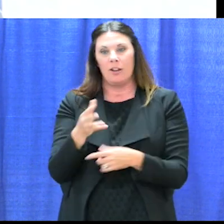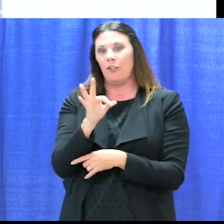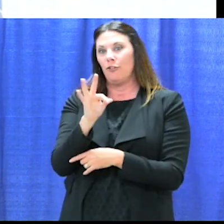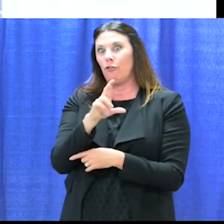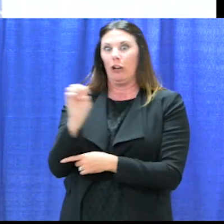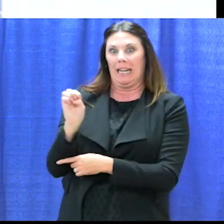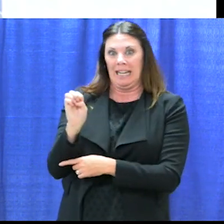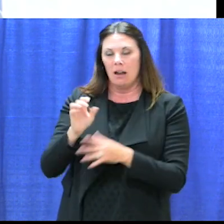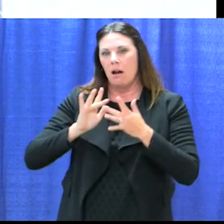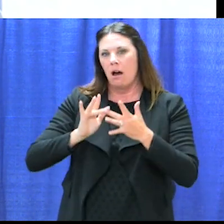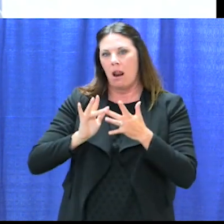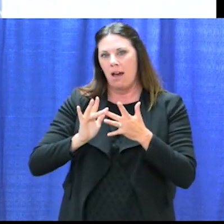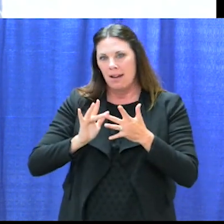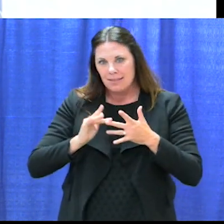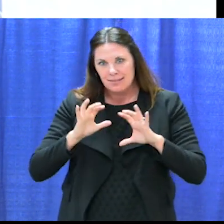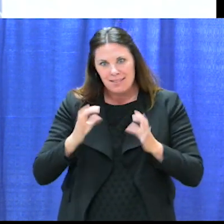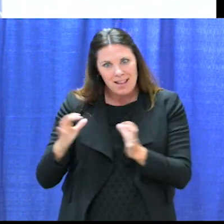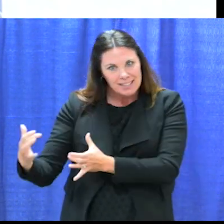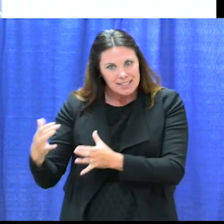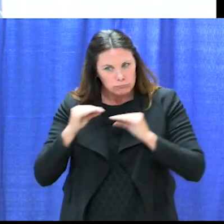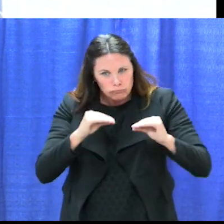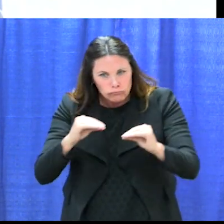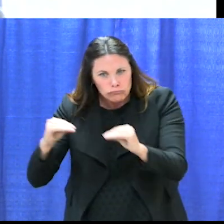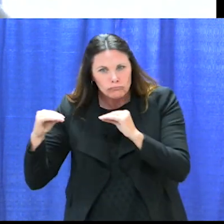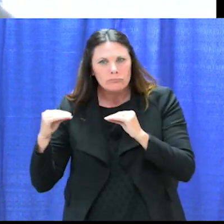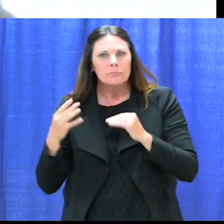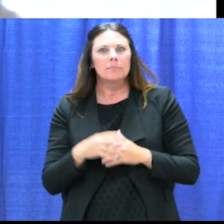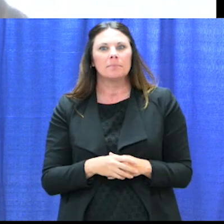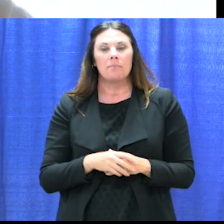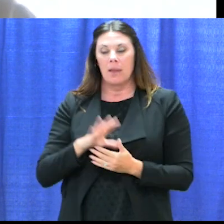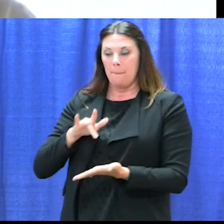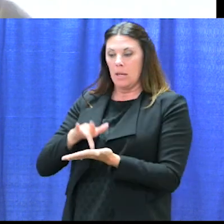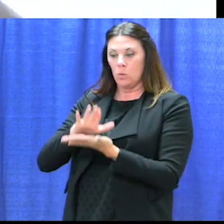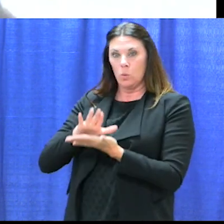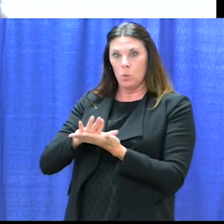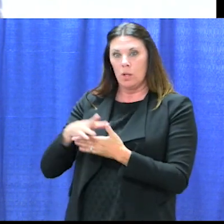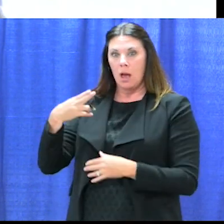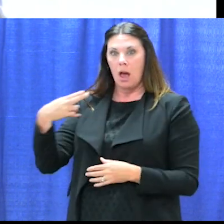Our program Amazon teacher engineer is providing all middle school and high school classes